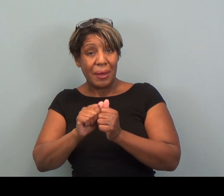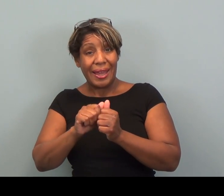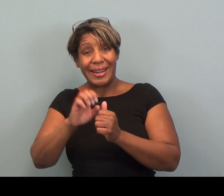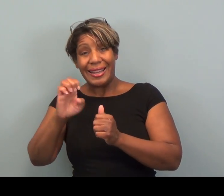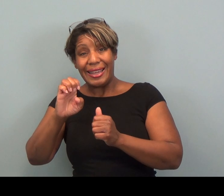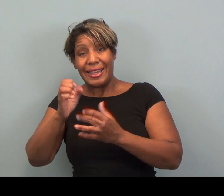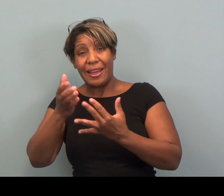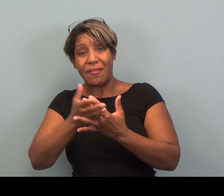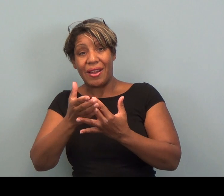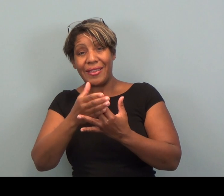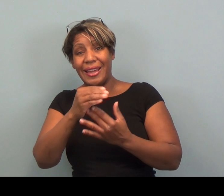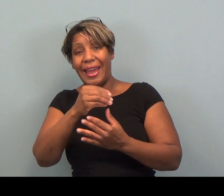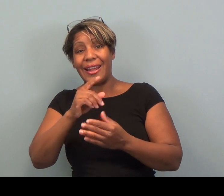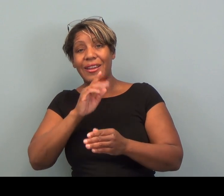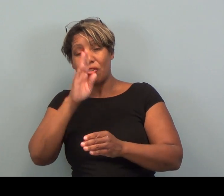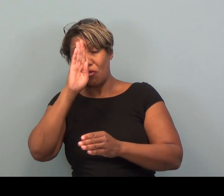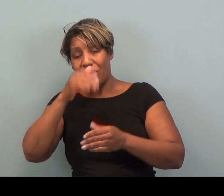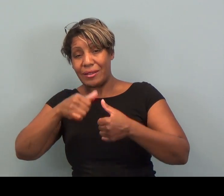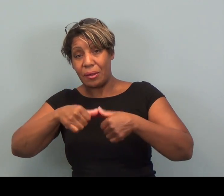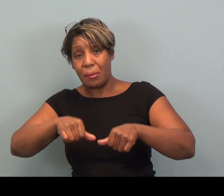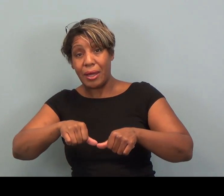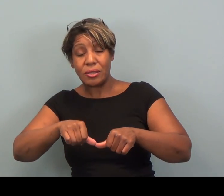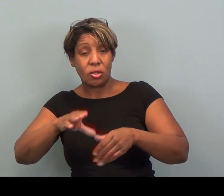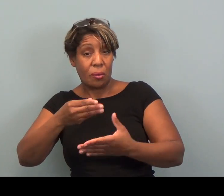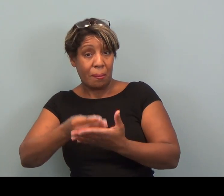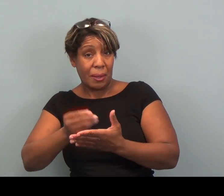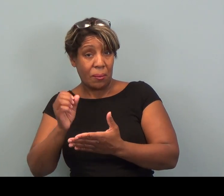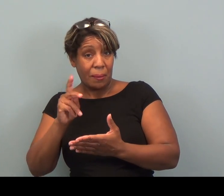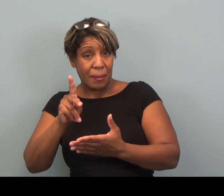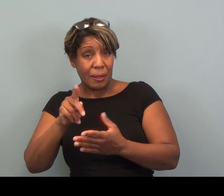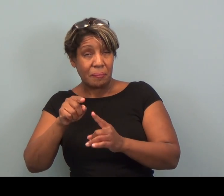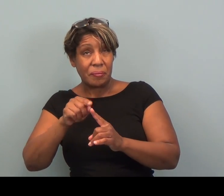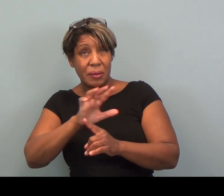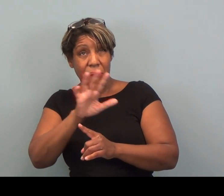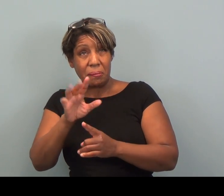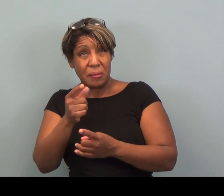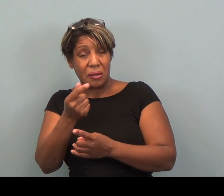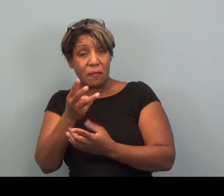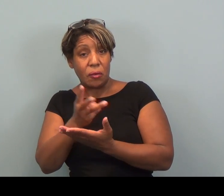and we can get your tax return refund back to you in a matter of weeks.